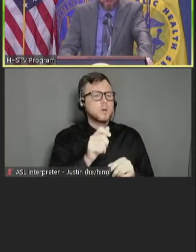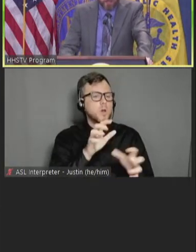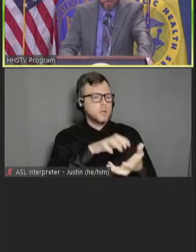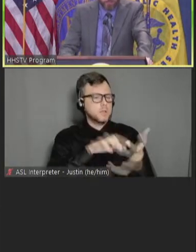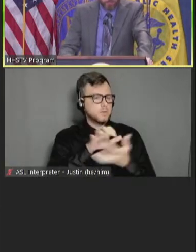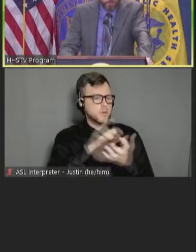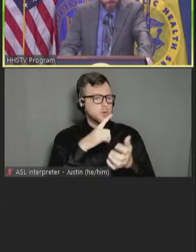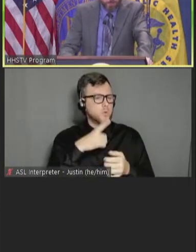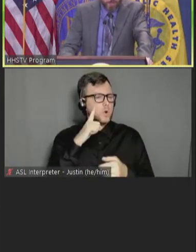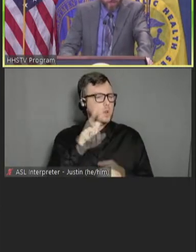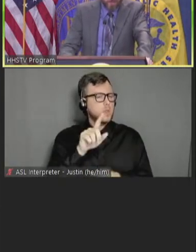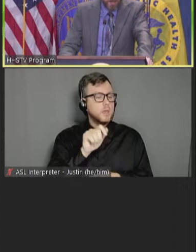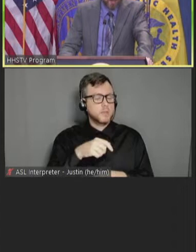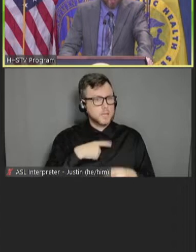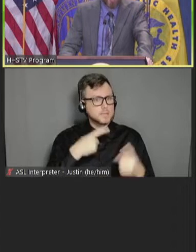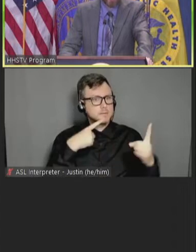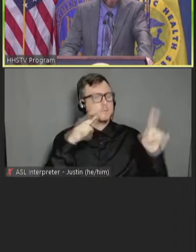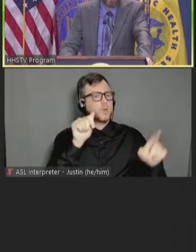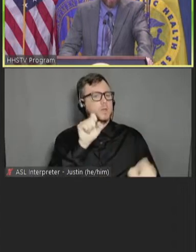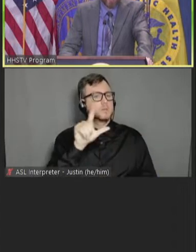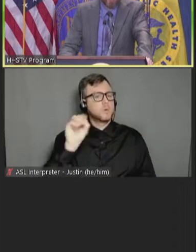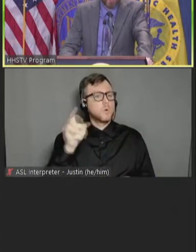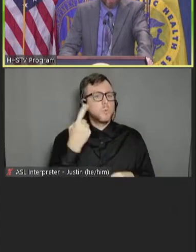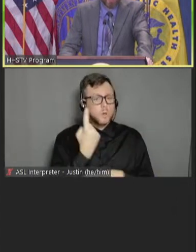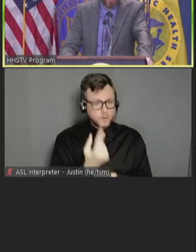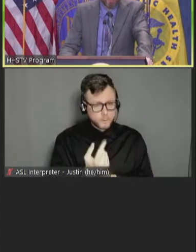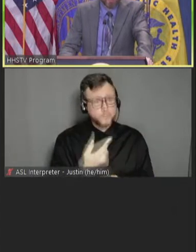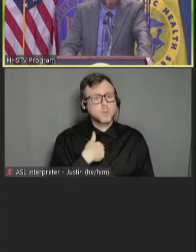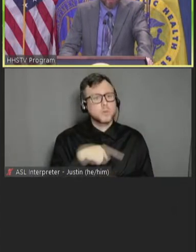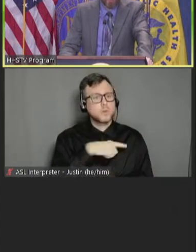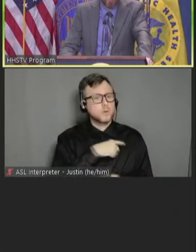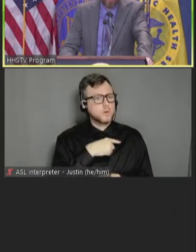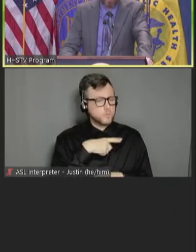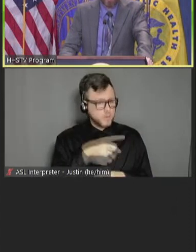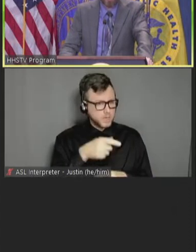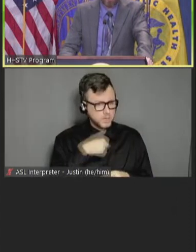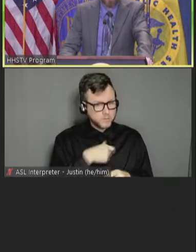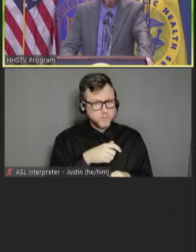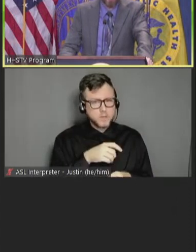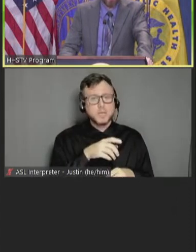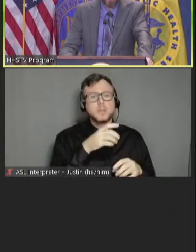ASO1. And other adjuvants that we've supported are, of course, oil and water emulsions, LNPs.